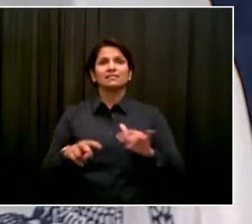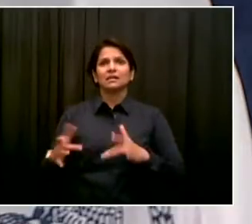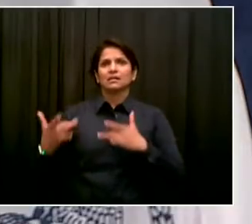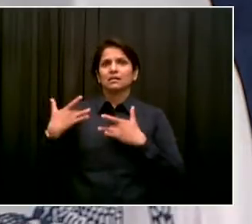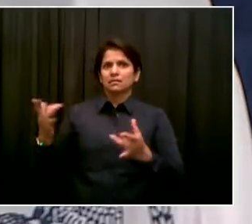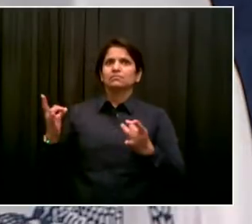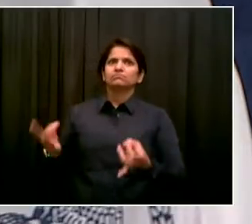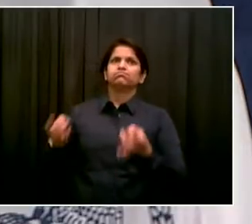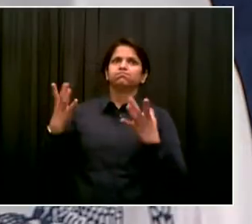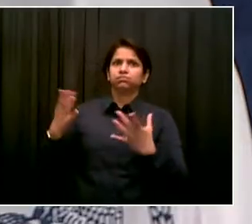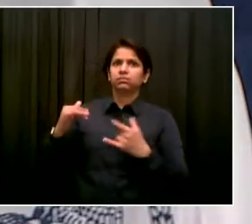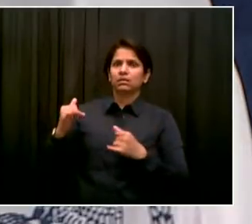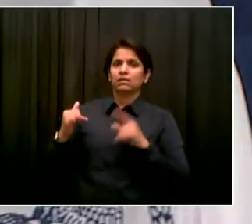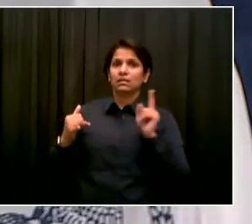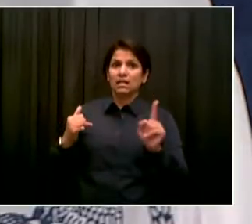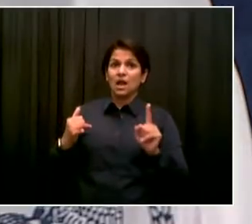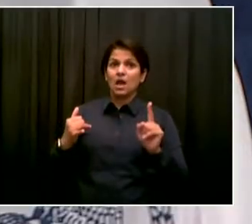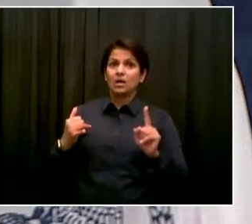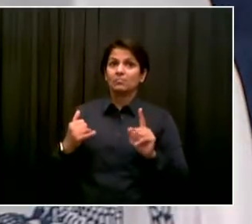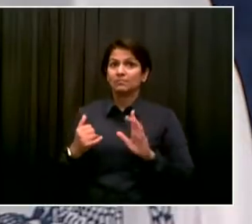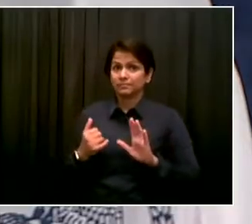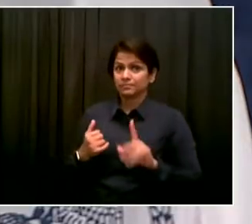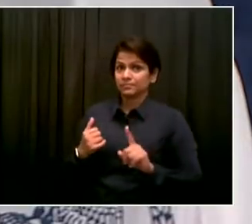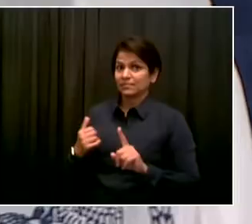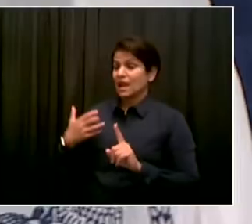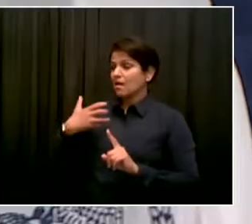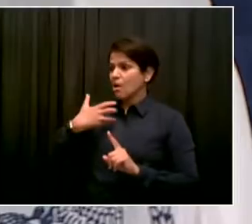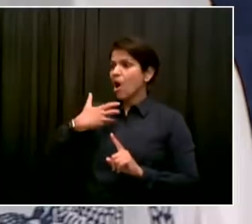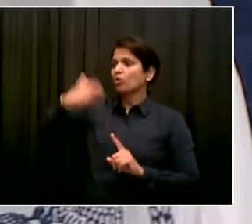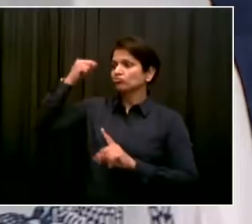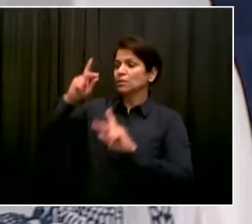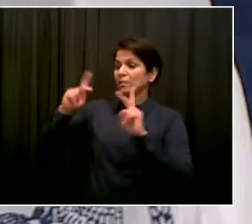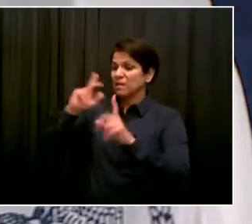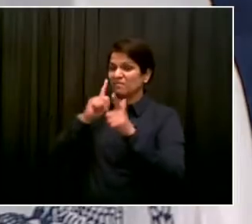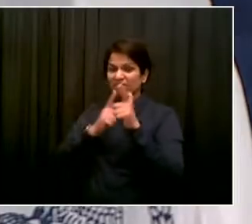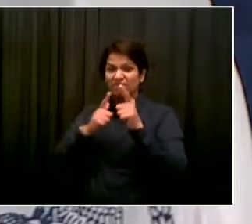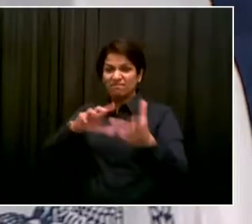INFORMATION AND YOU'RE RIGHT, UDC OLDER FOLKS INVOLVED IN GUN